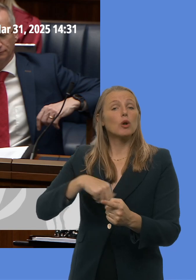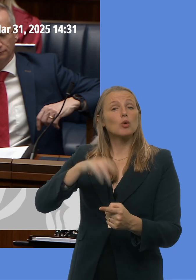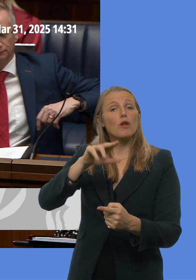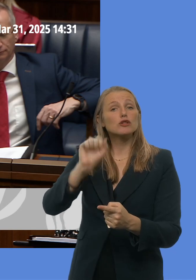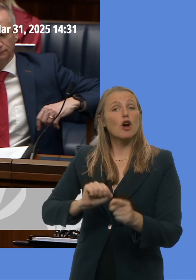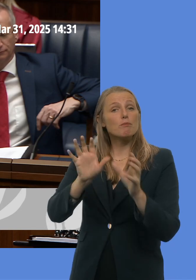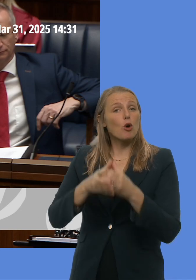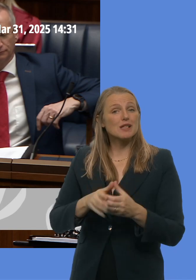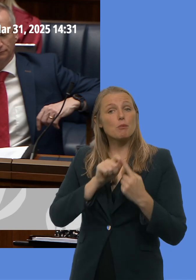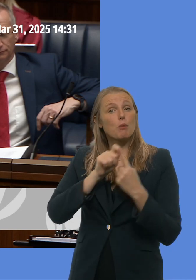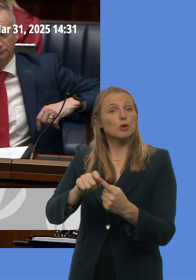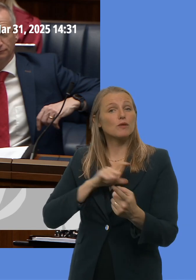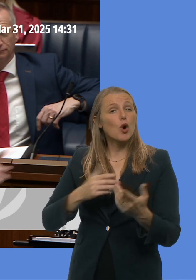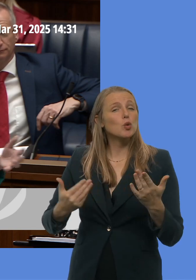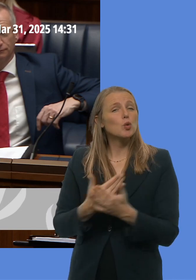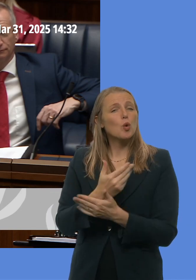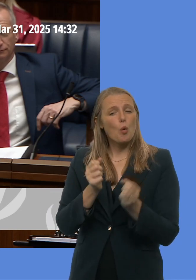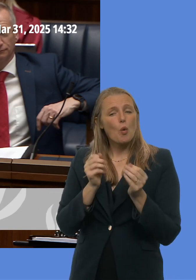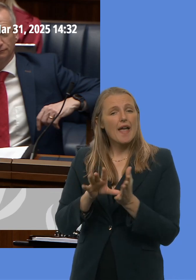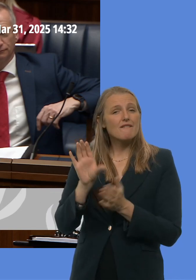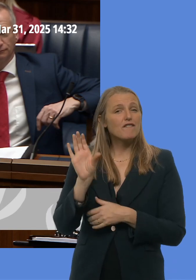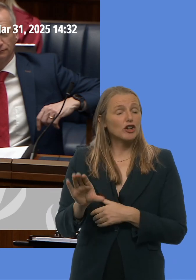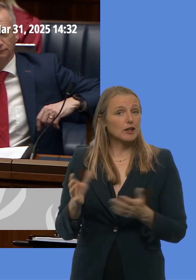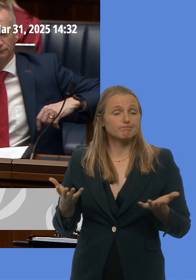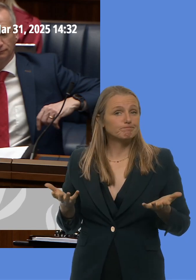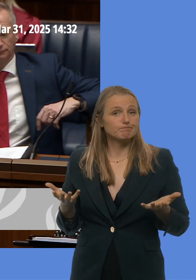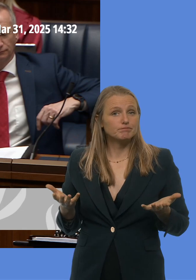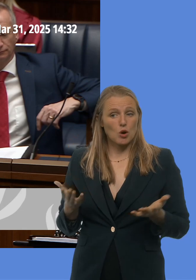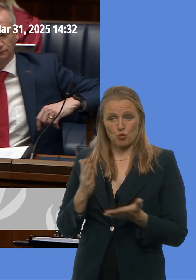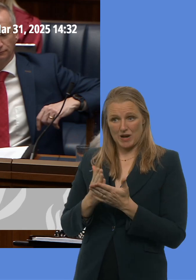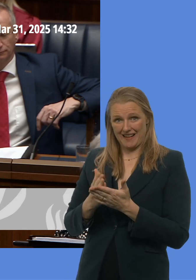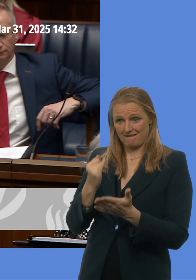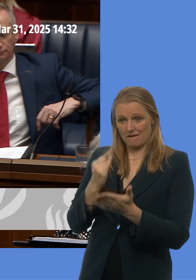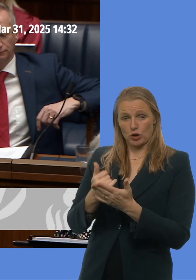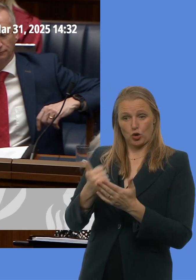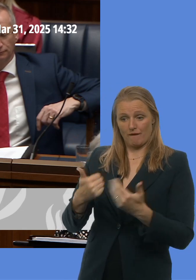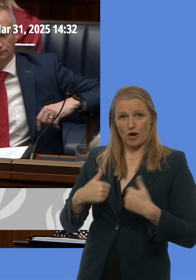That was set in place from the Belfast Good Friday agreement, and it was there for a reason.